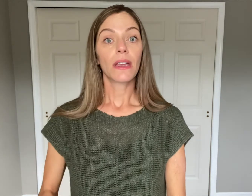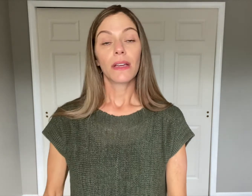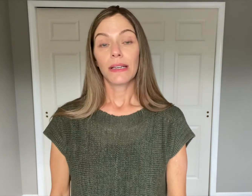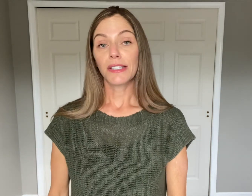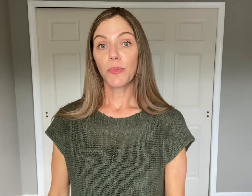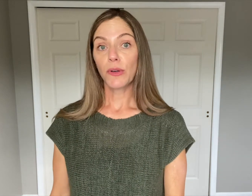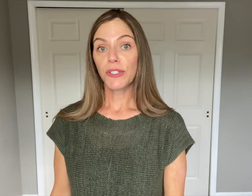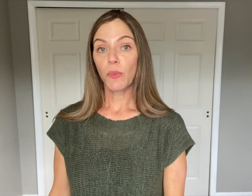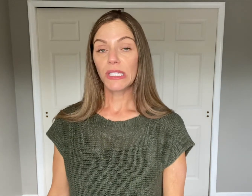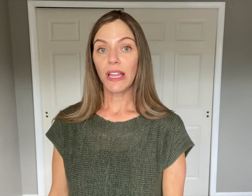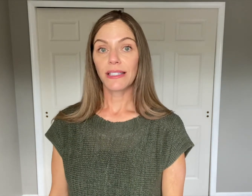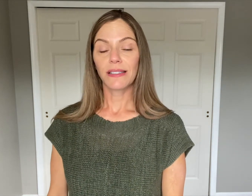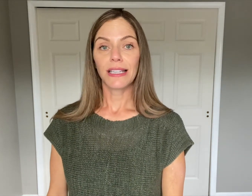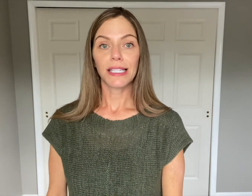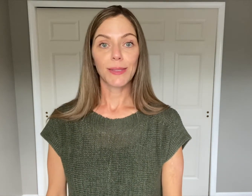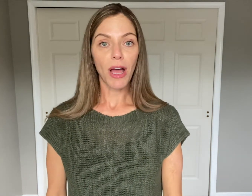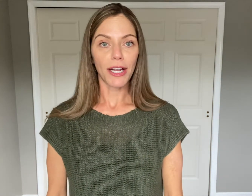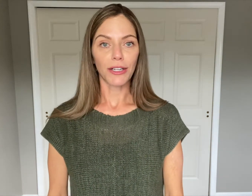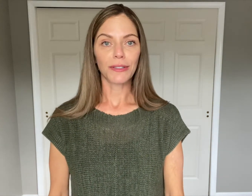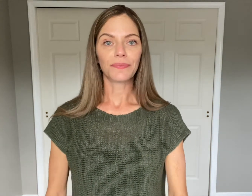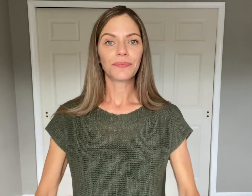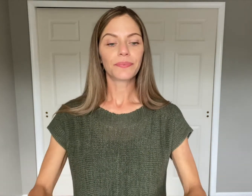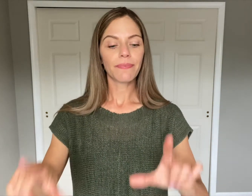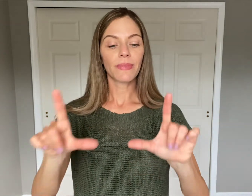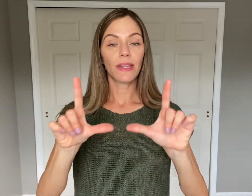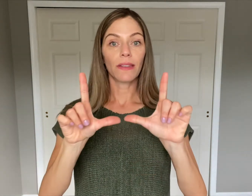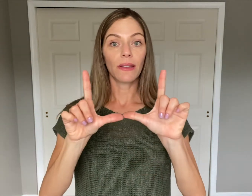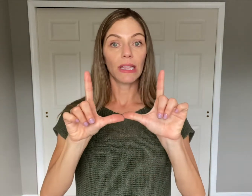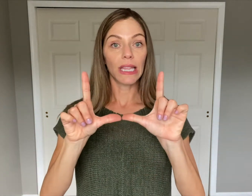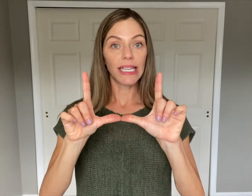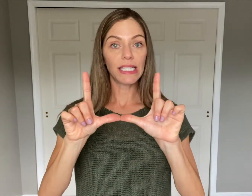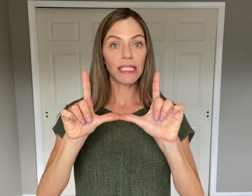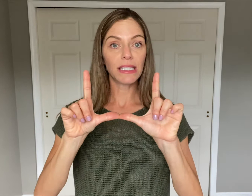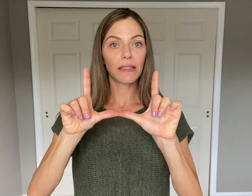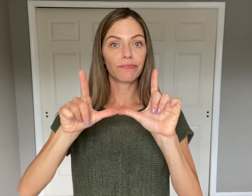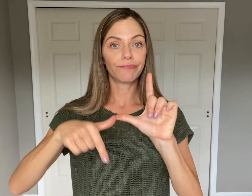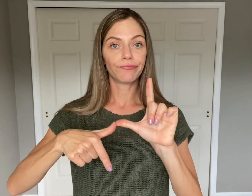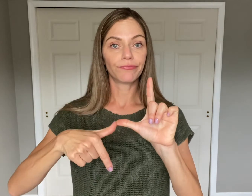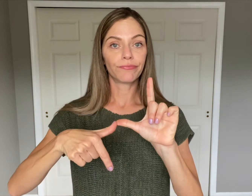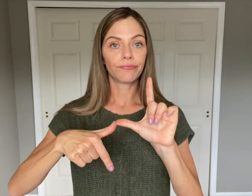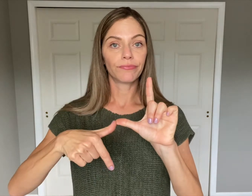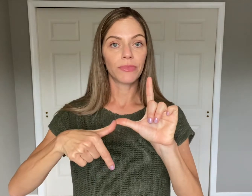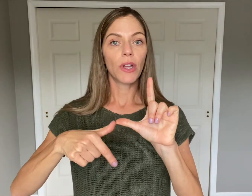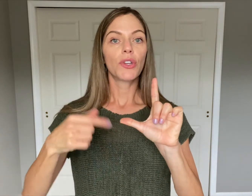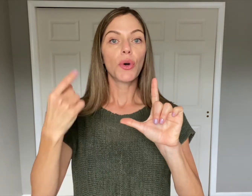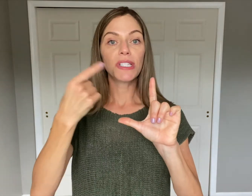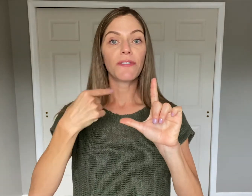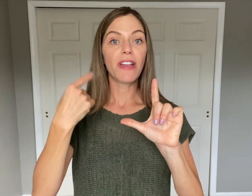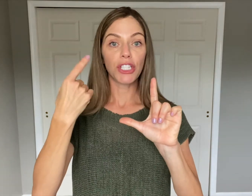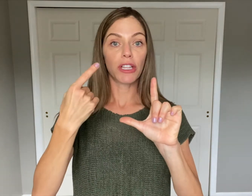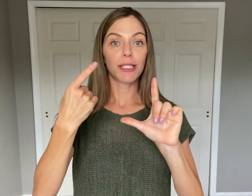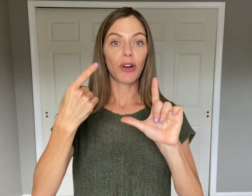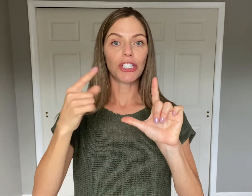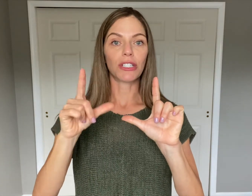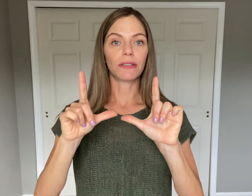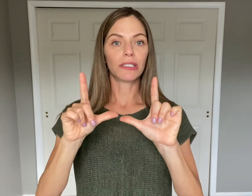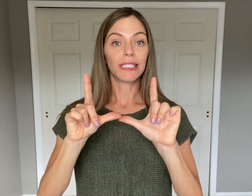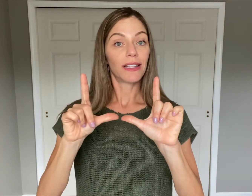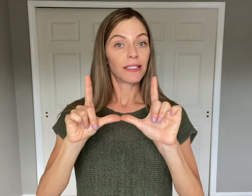Now suppose someone's license has expired. "Expired License" Notice the facial expression.